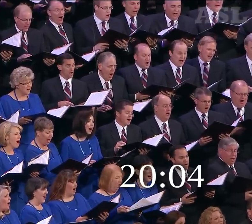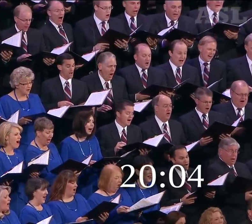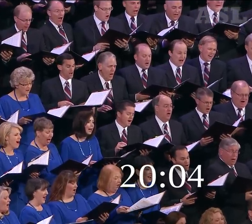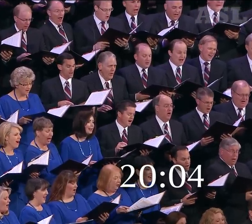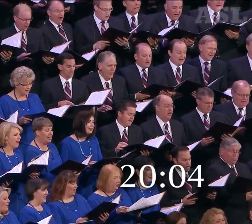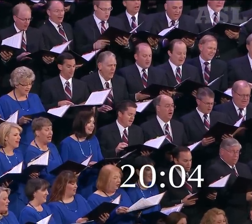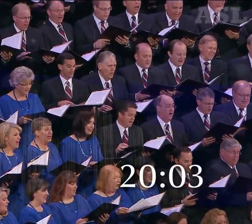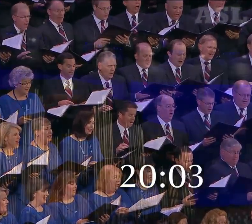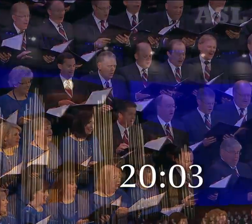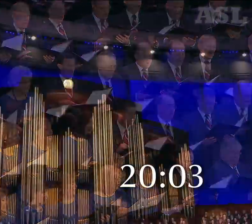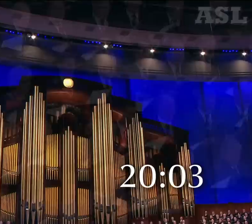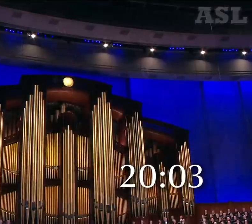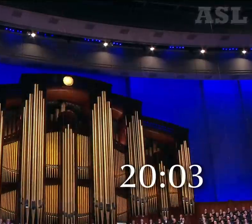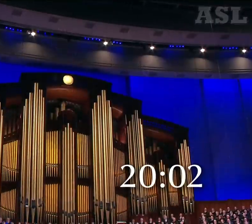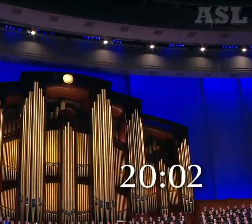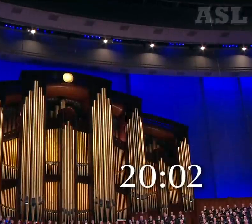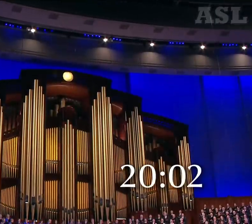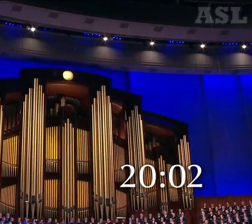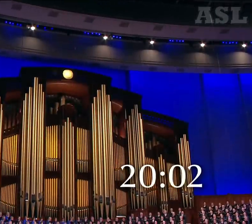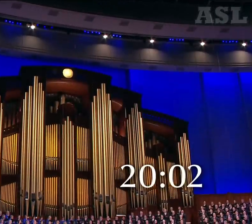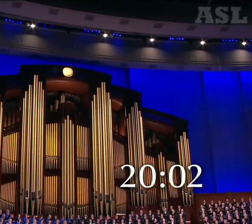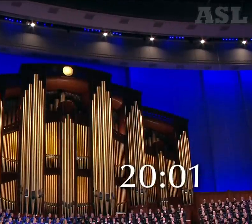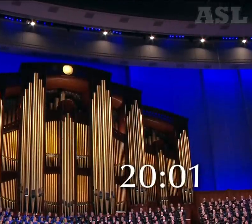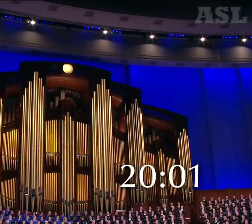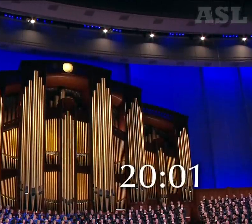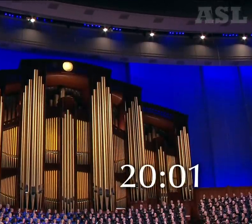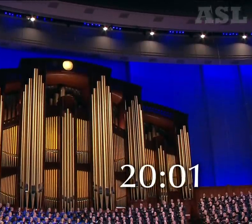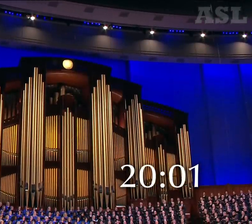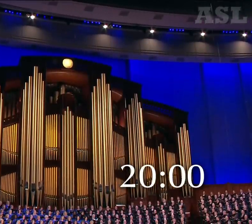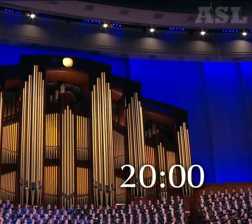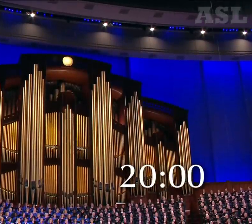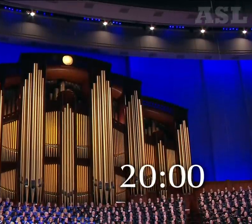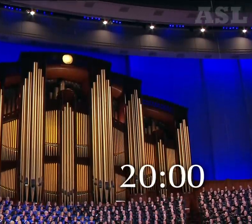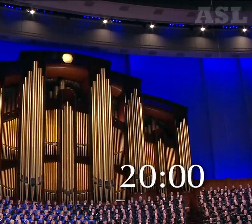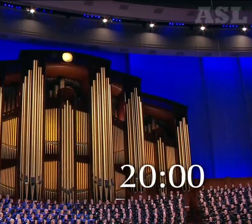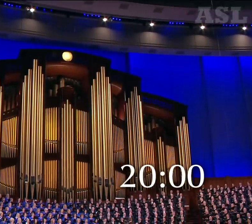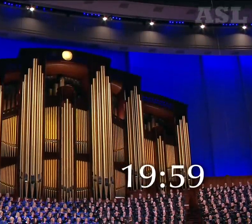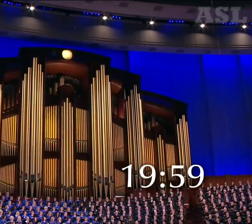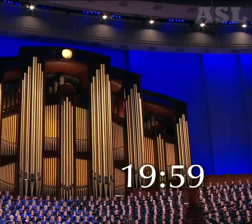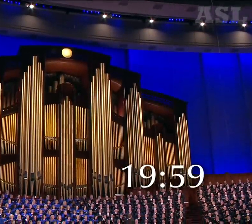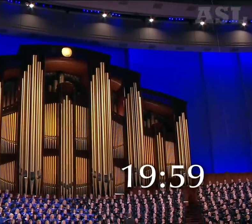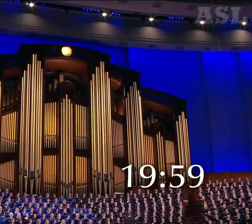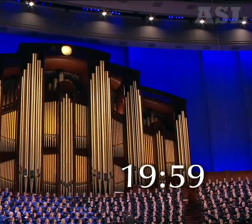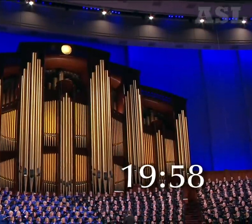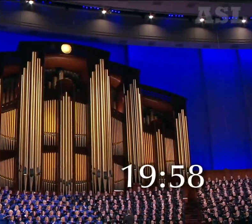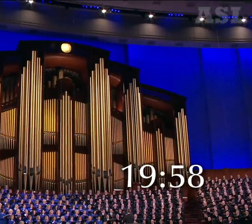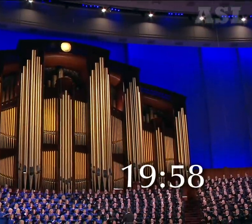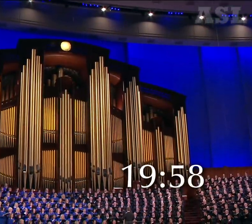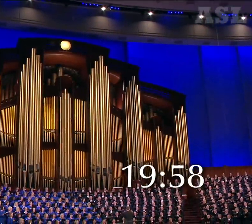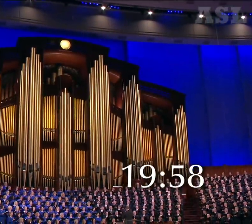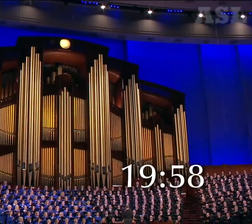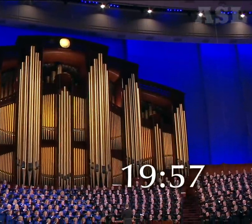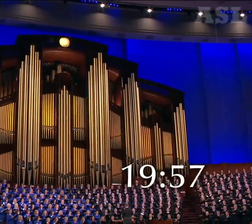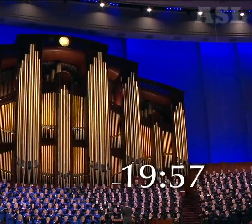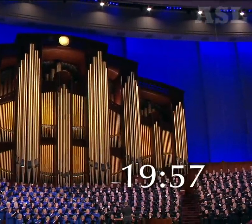CLOSED CAPTION CHANNEL OF THE CHURCH OF JESUS CHRIST OF LATTER-DAY SAINTS.